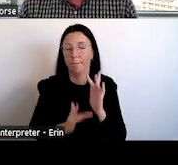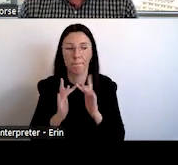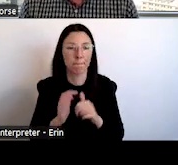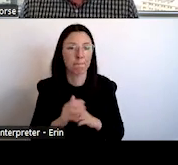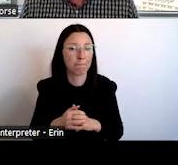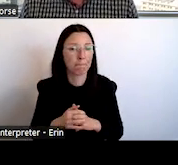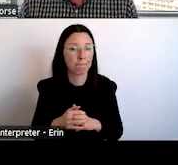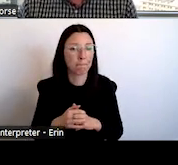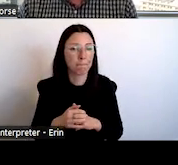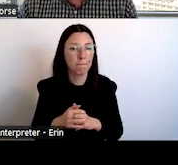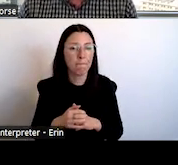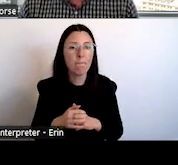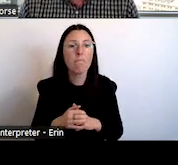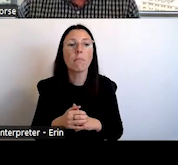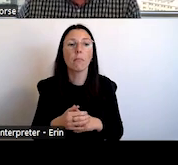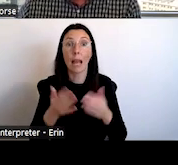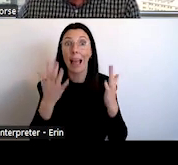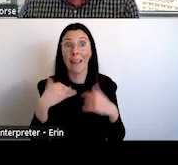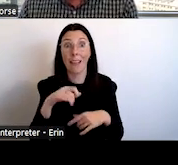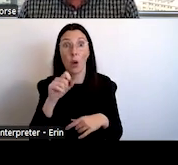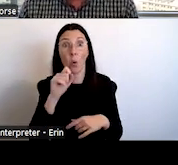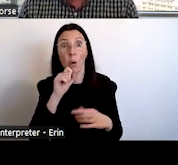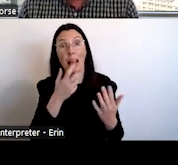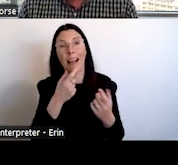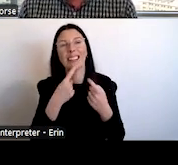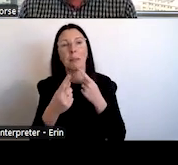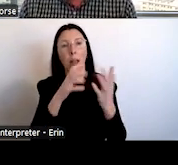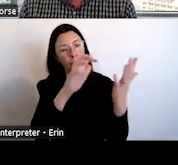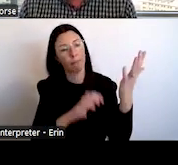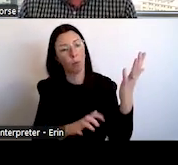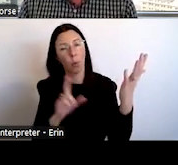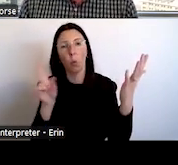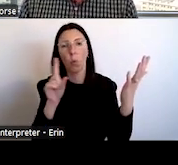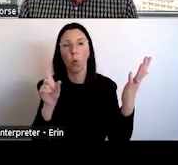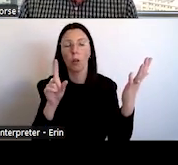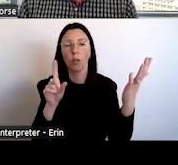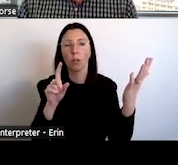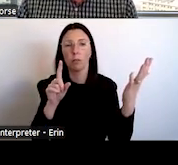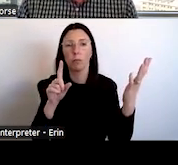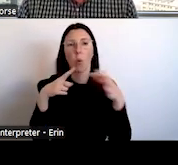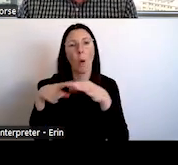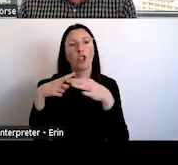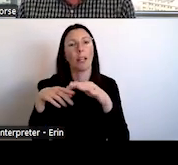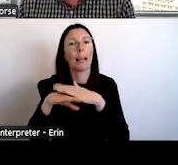what we ask in the application and I will talk to that briefly in a moment. Once you have submitted